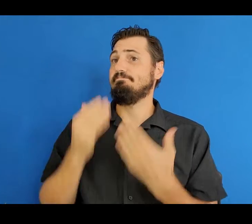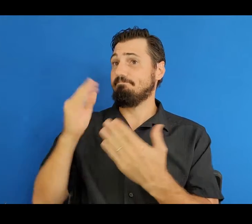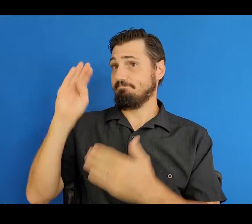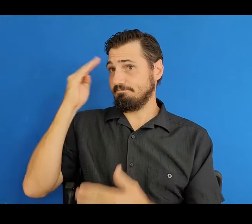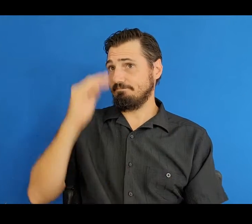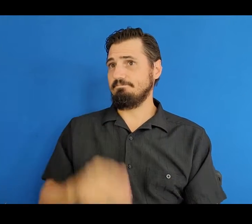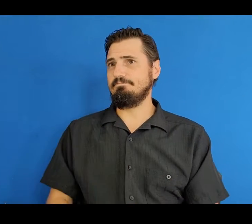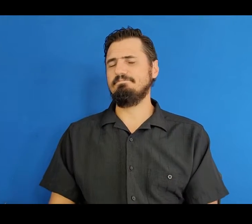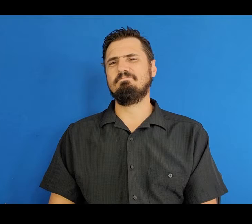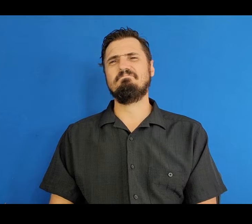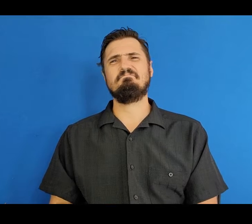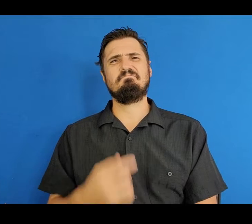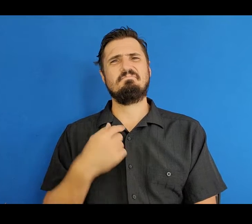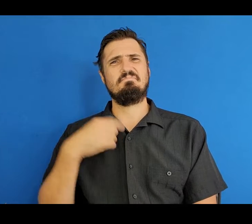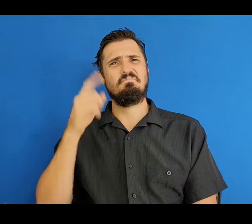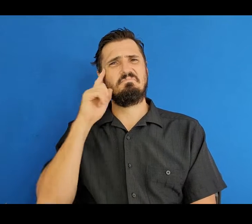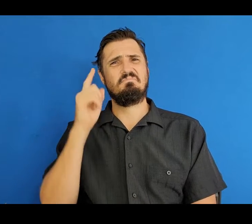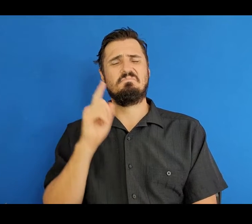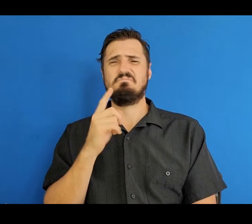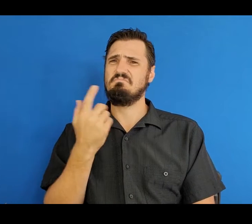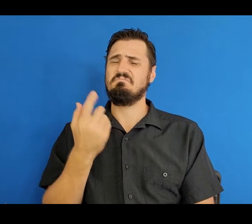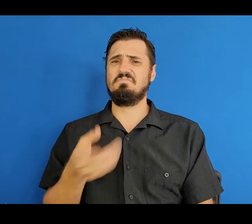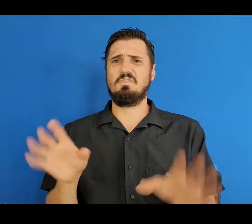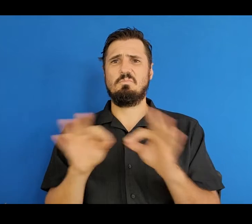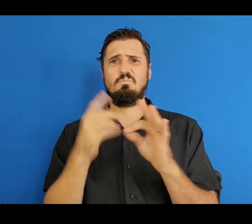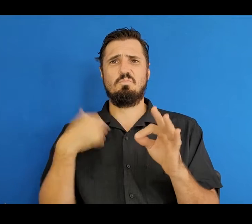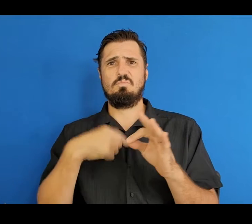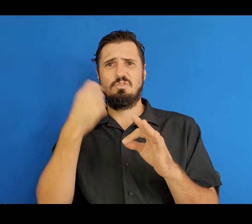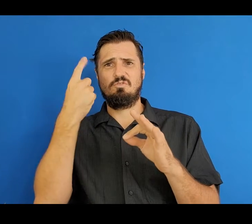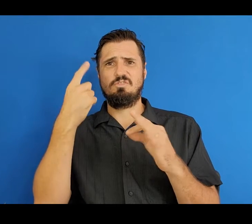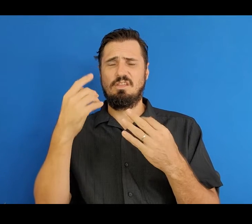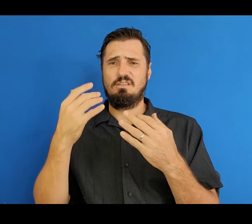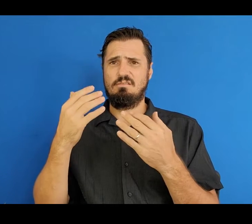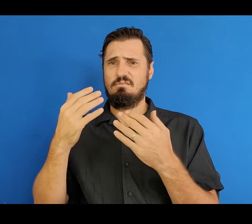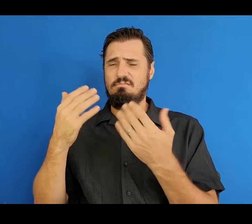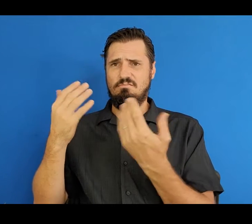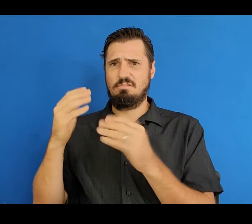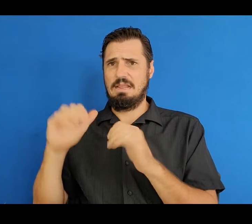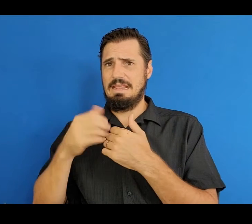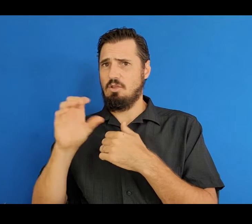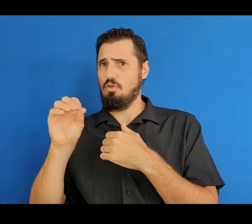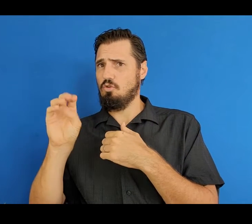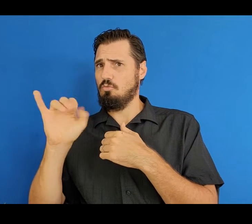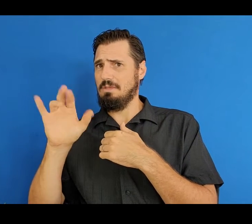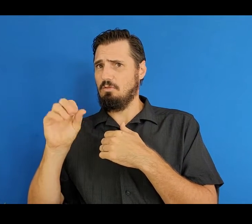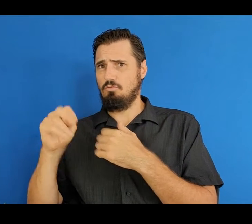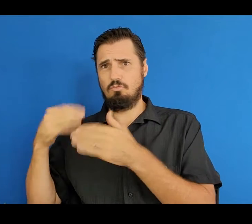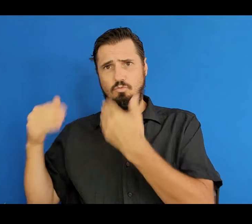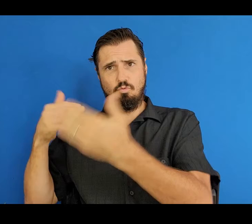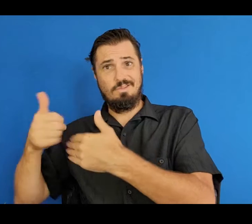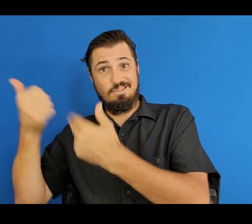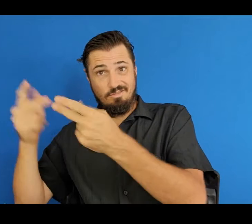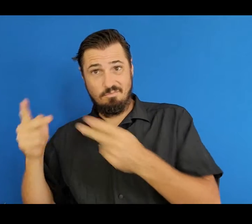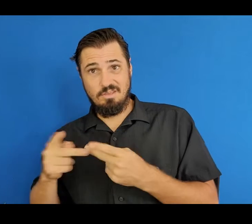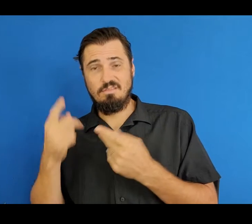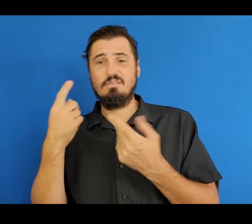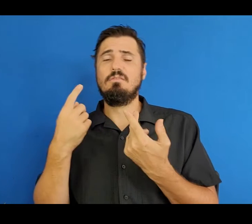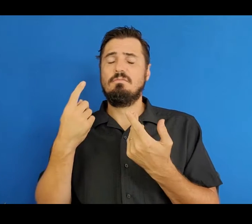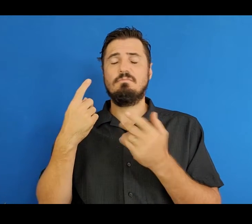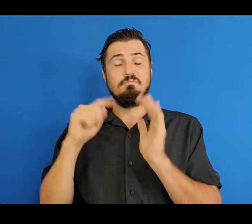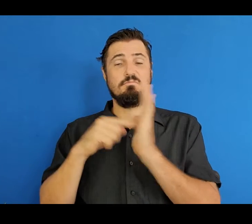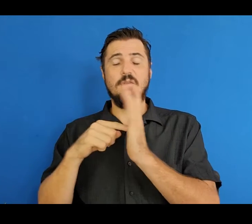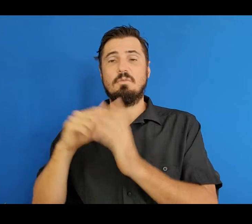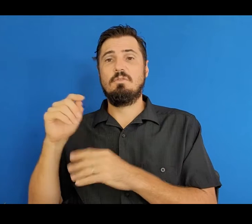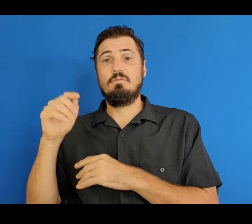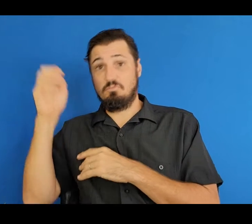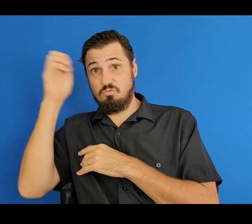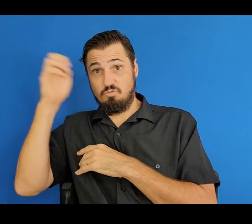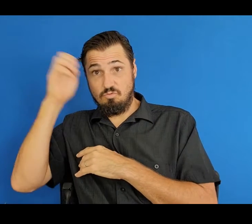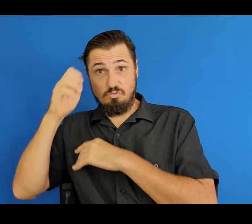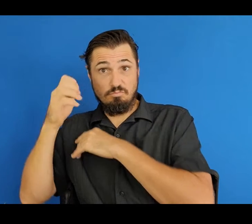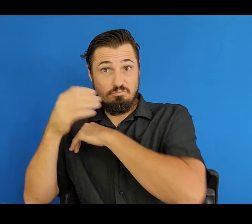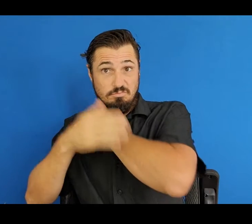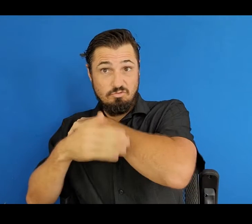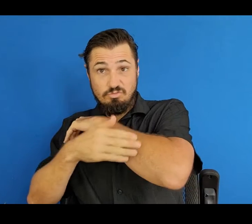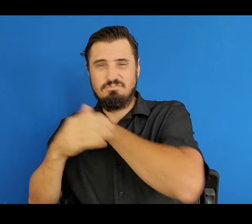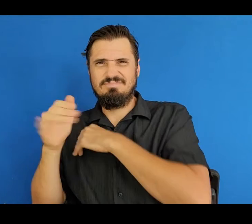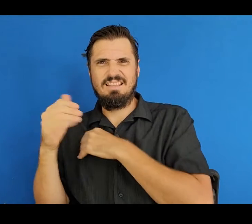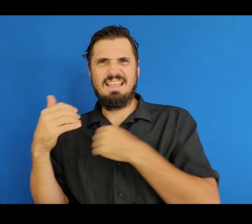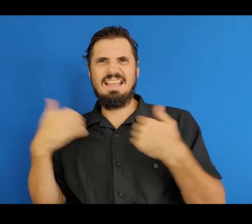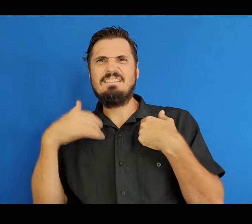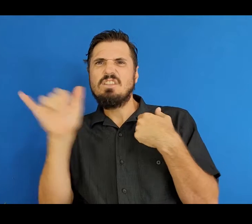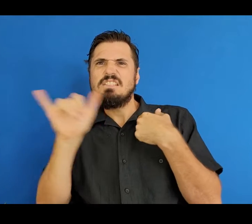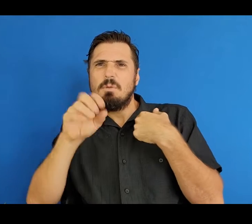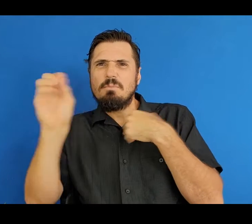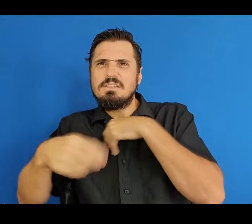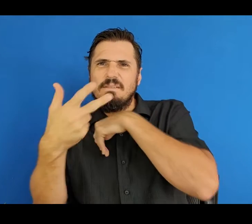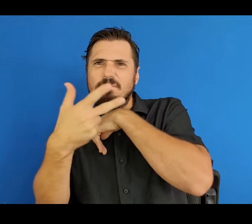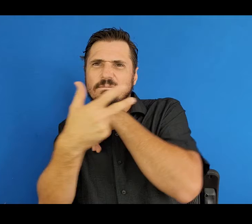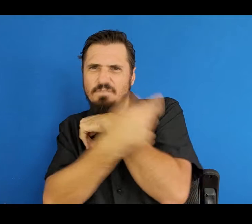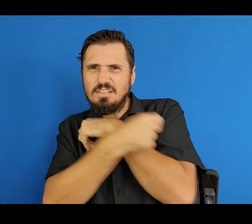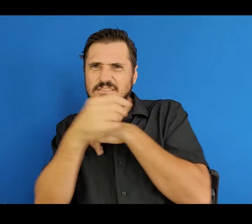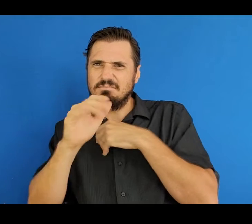I think it’s important to understand how Omicron is surging elsewhere. For example, in European countries with vaccination rates similar to ours in Hawai'i, Omicron cases are estimated to be